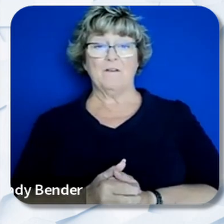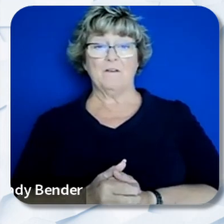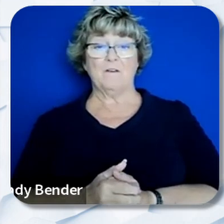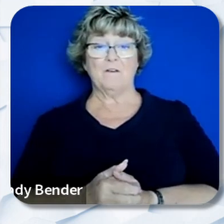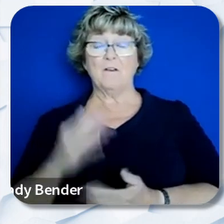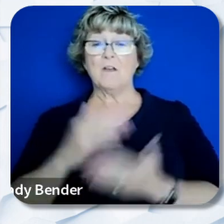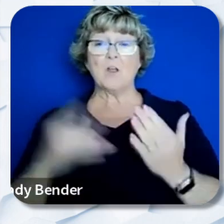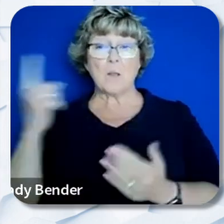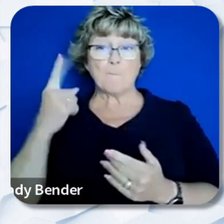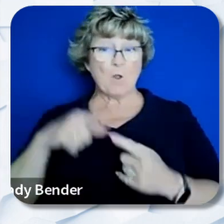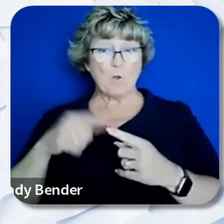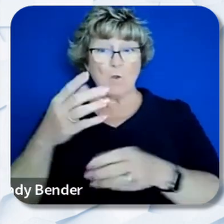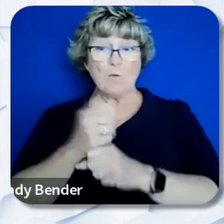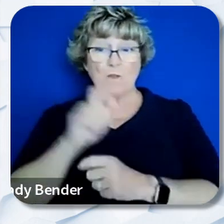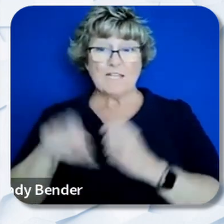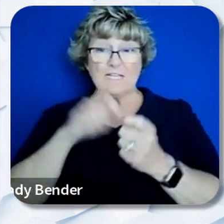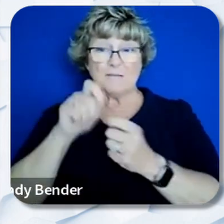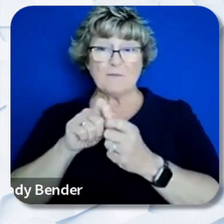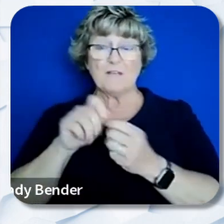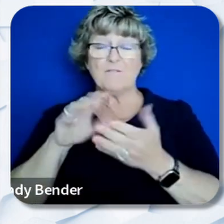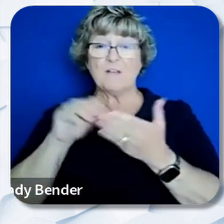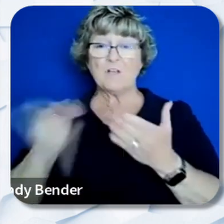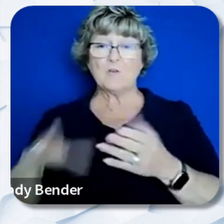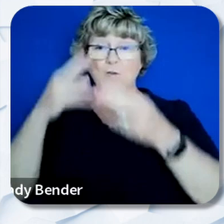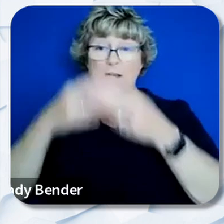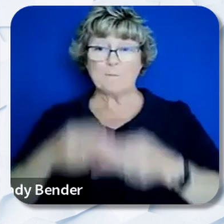"When will we receive the specific student names?" So those specific student names exist